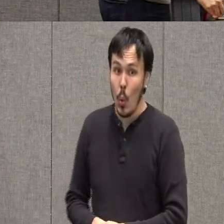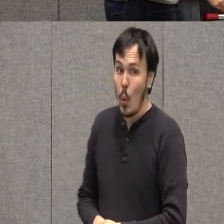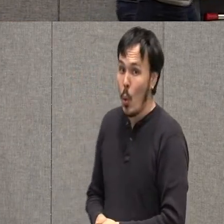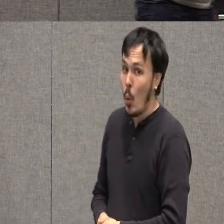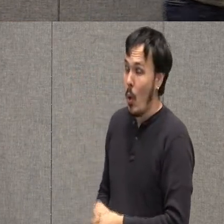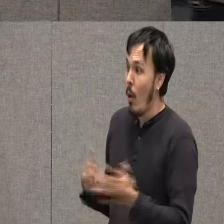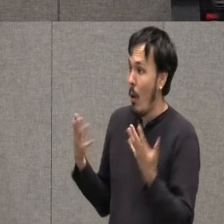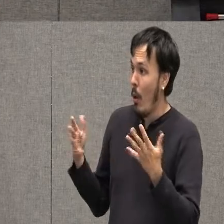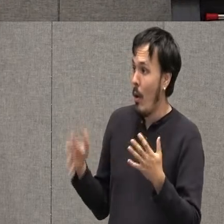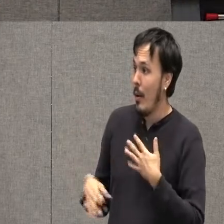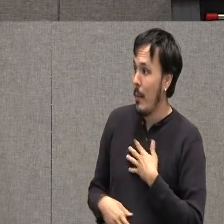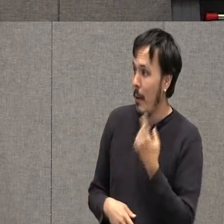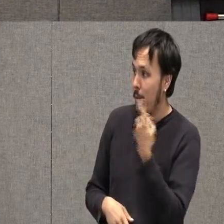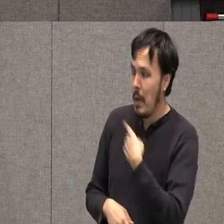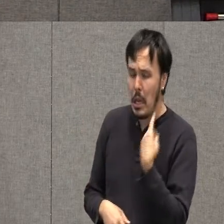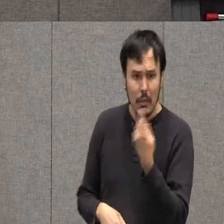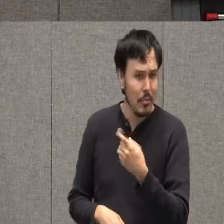I think this looks exactly like the Hulk.